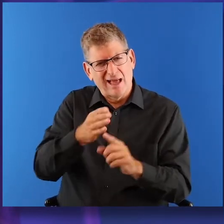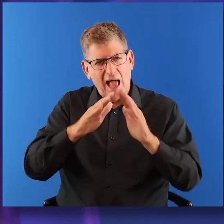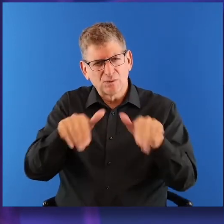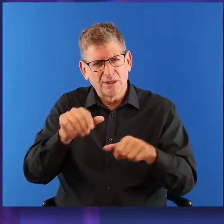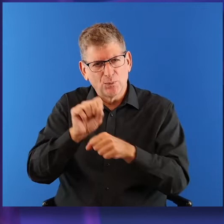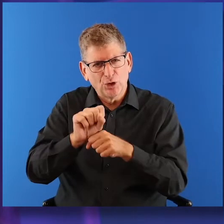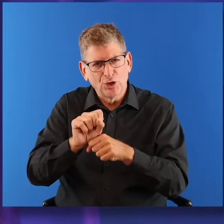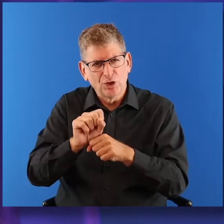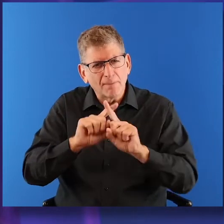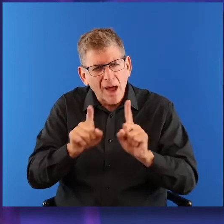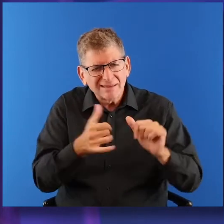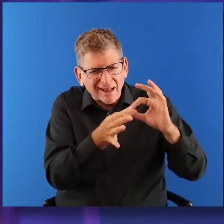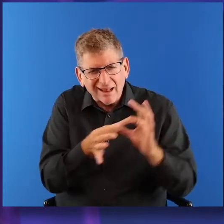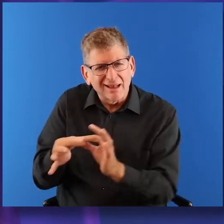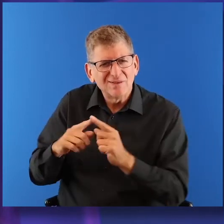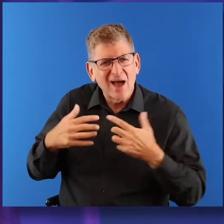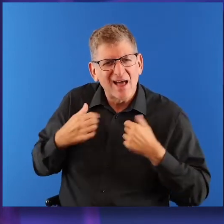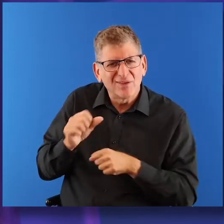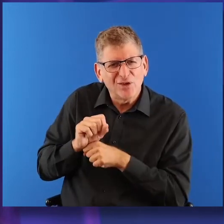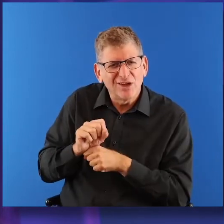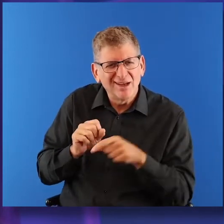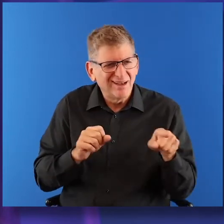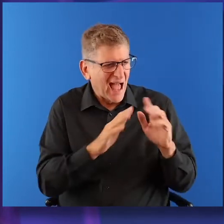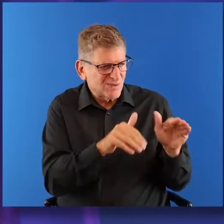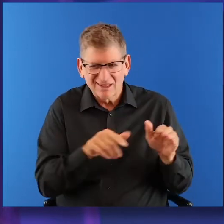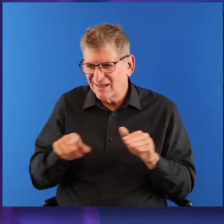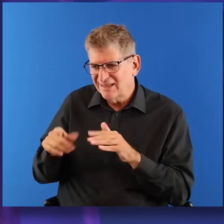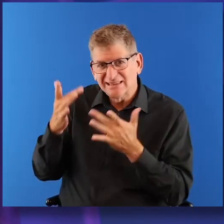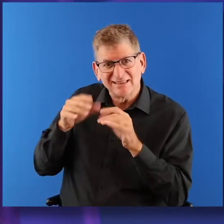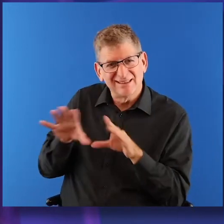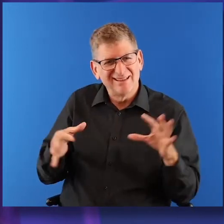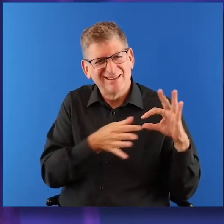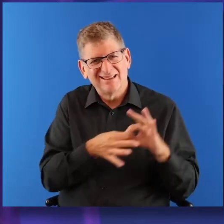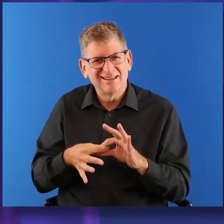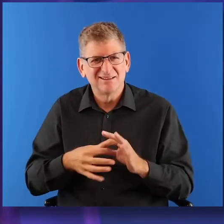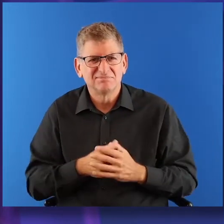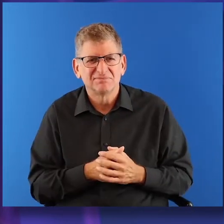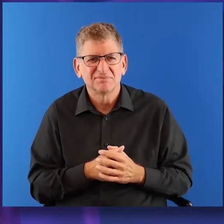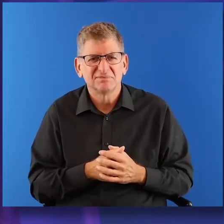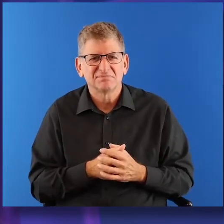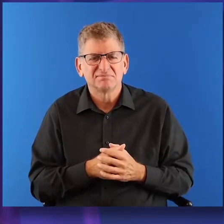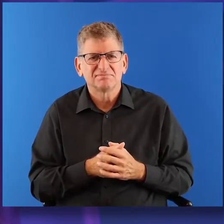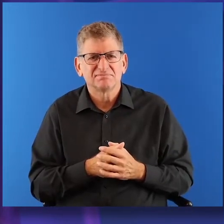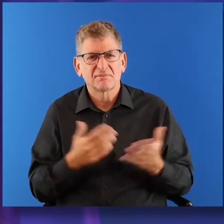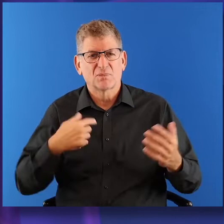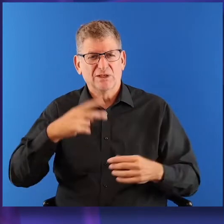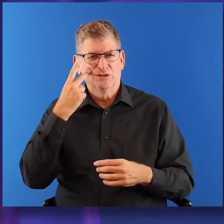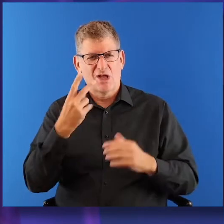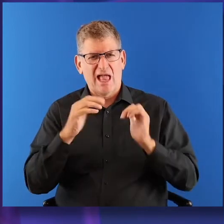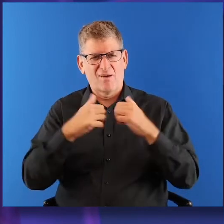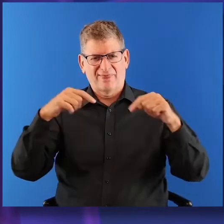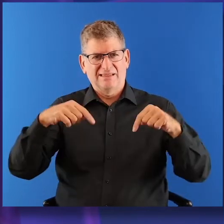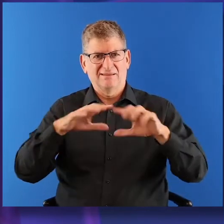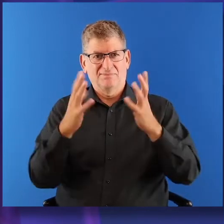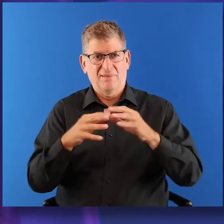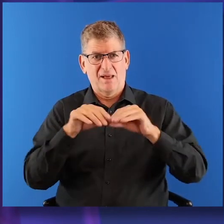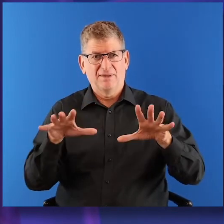We saw how this pandemic exacerbated issues with food insecurity and we knew how it challenged food banks because you couldn't have